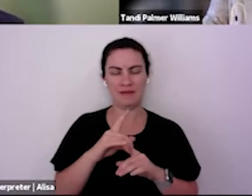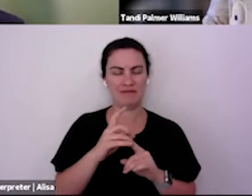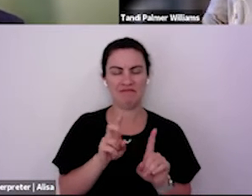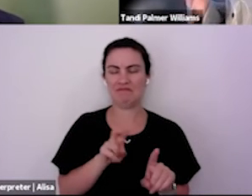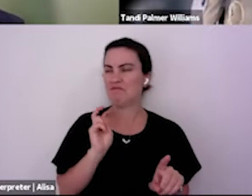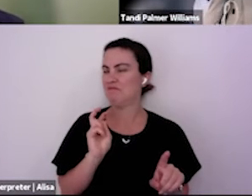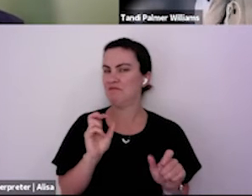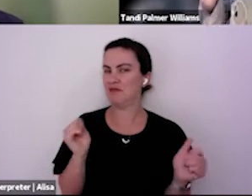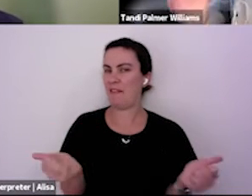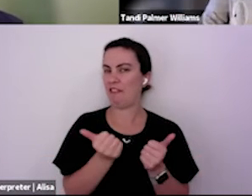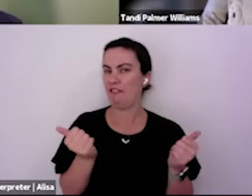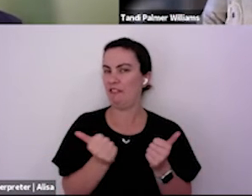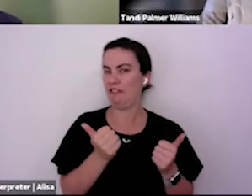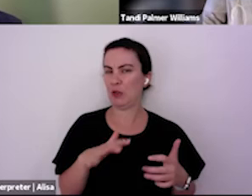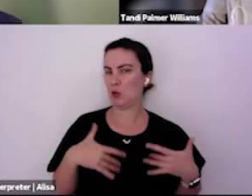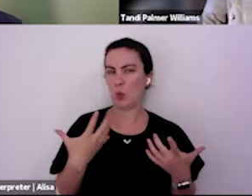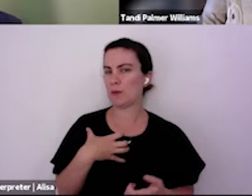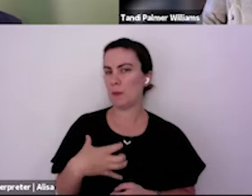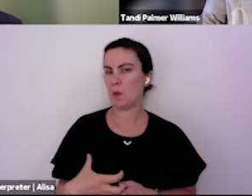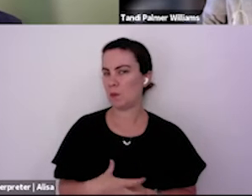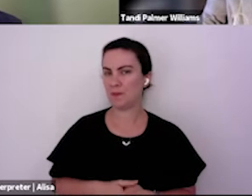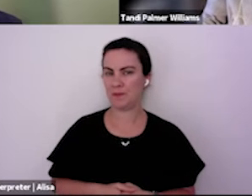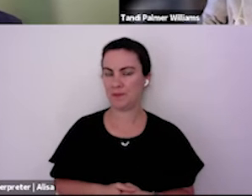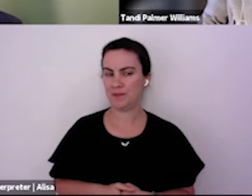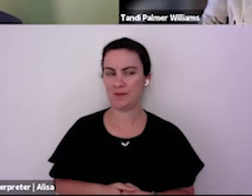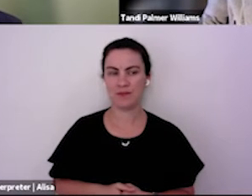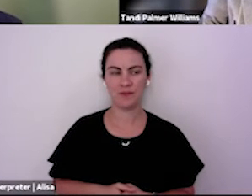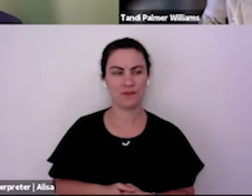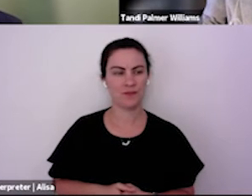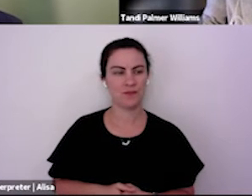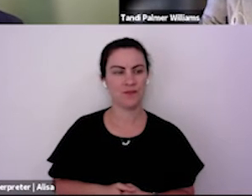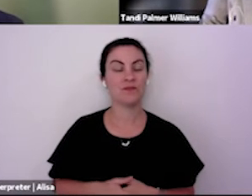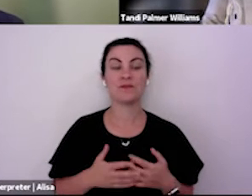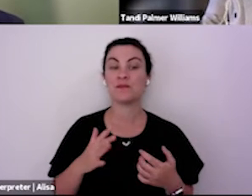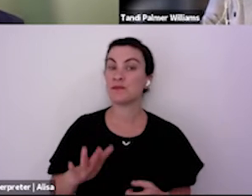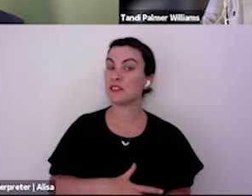So, interestingly when we look at the age trends, I mentioned before that people of